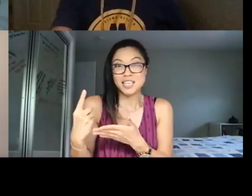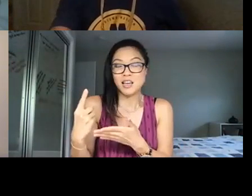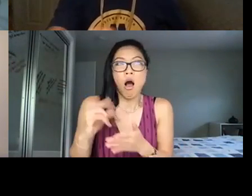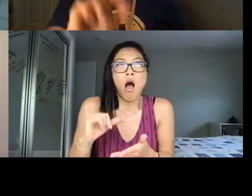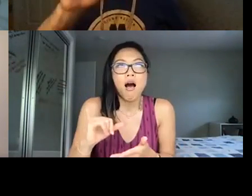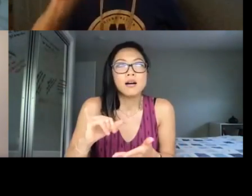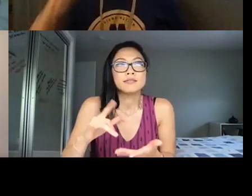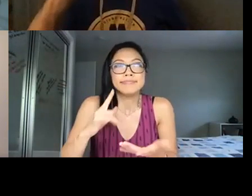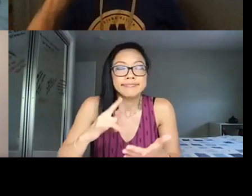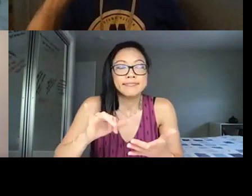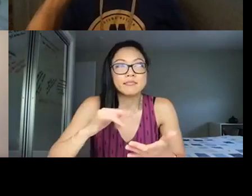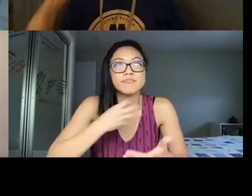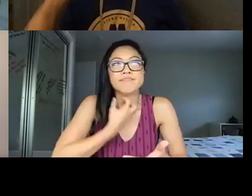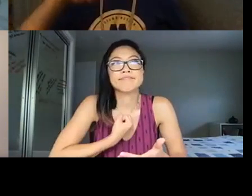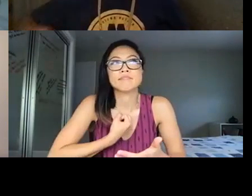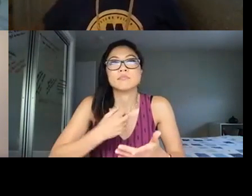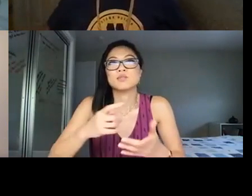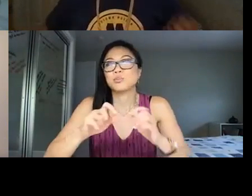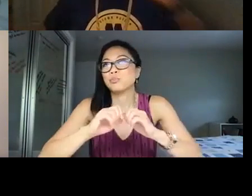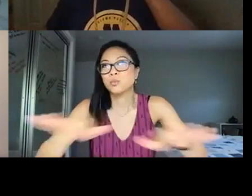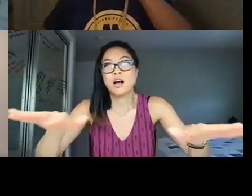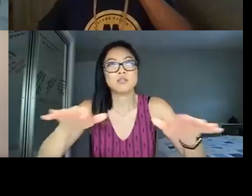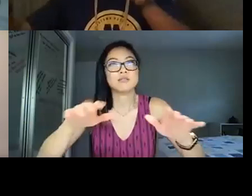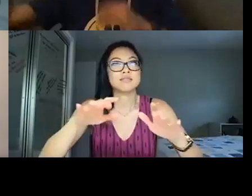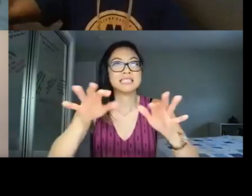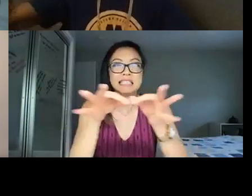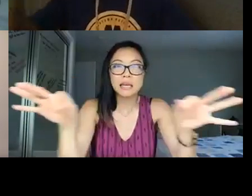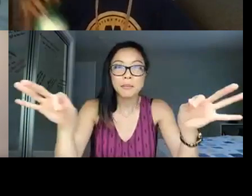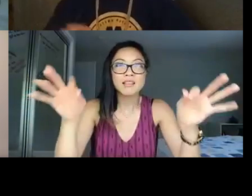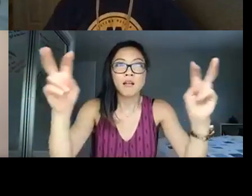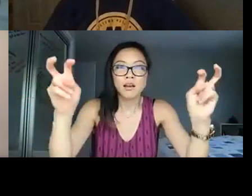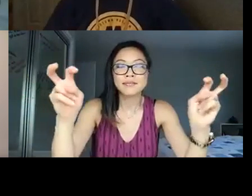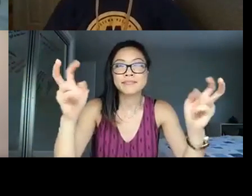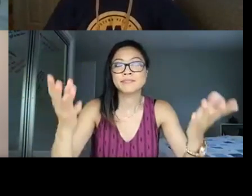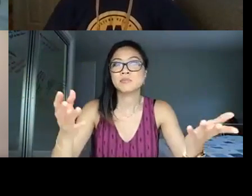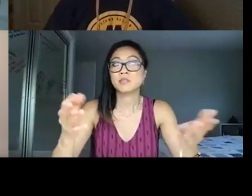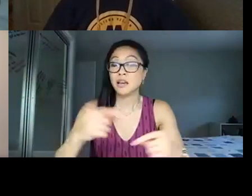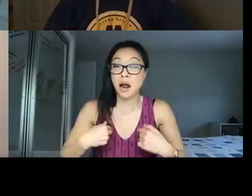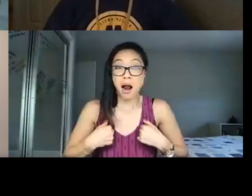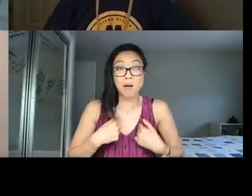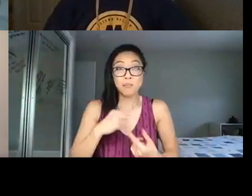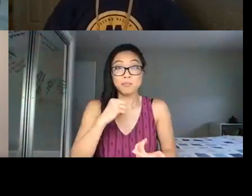And like I don't want to absolve myself in any ways, you know, because I am a white woman and I also on top of that didn't grow